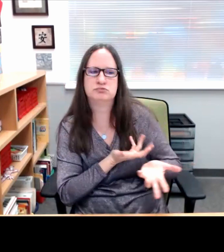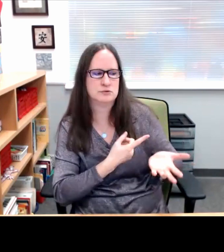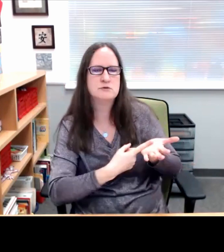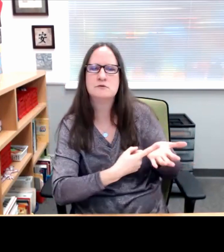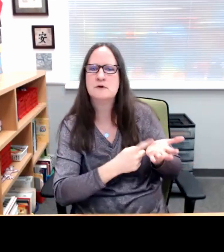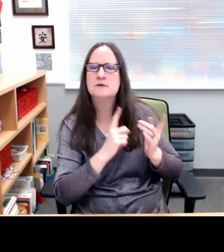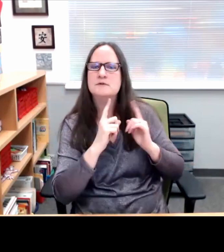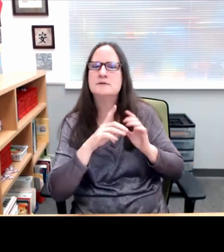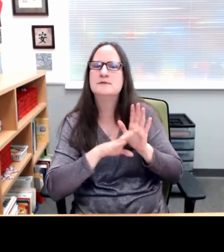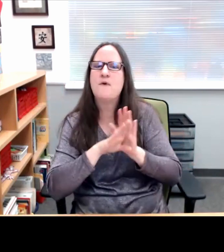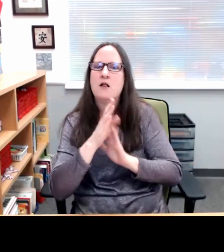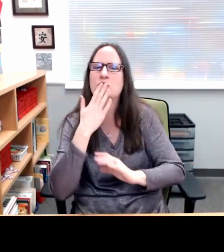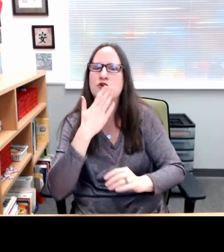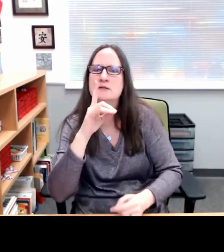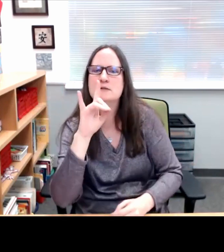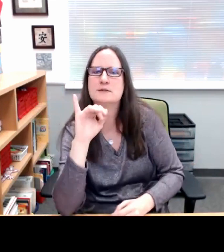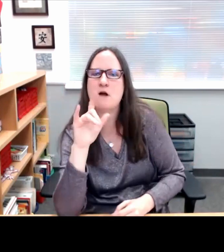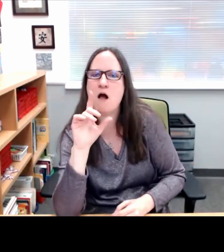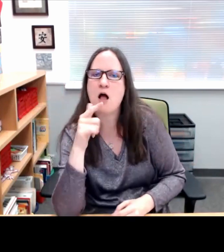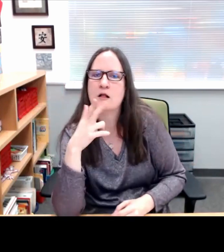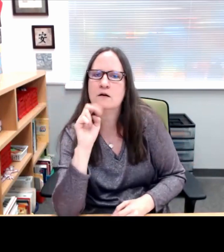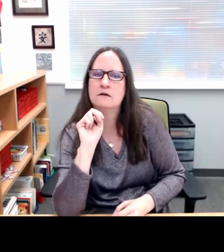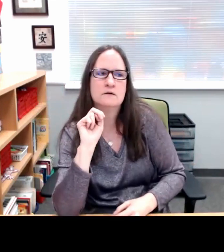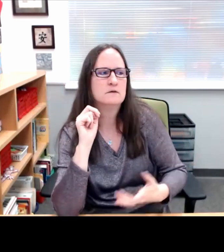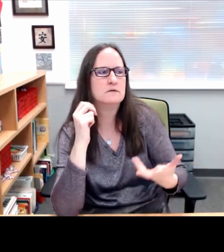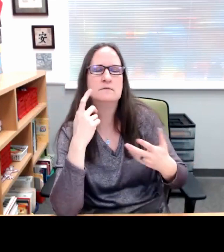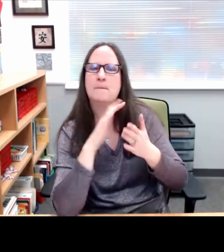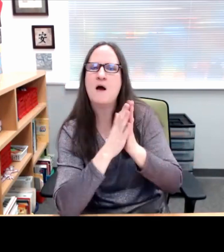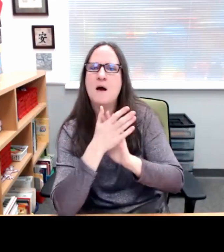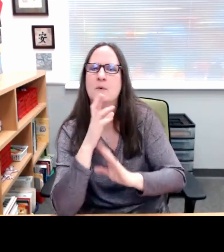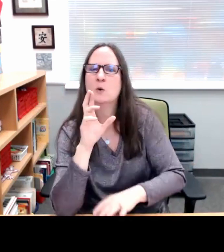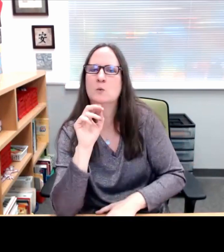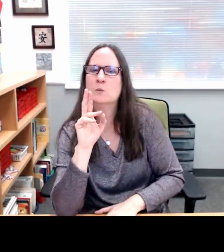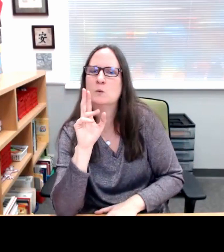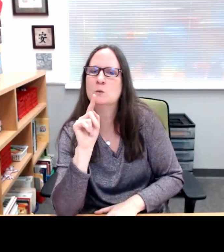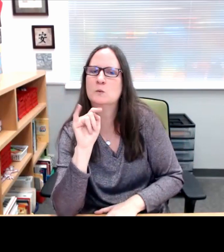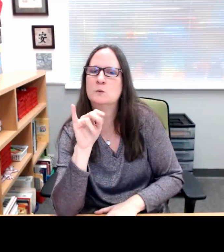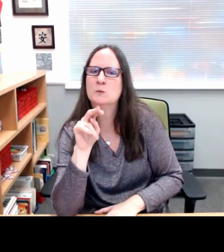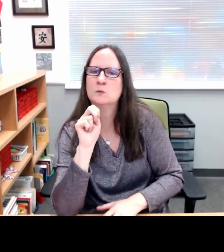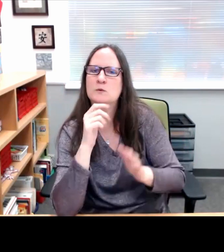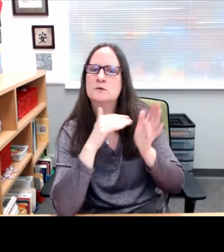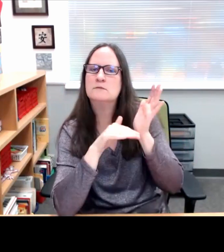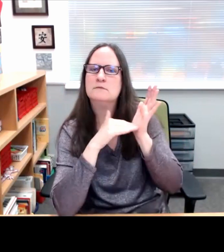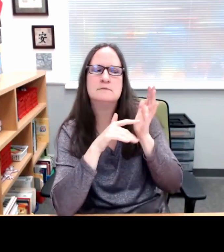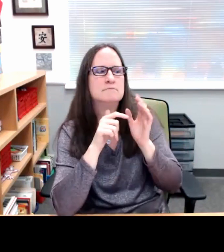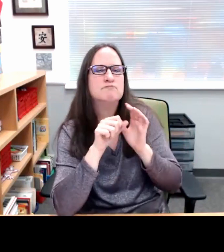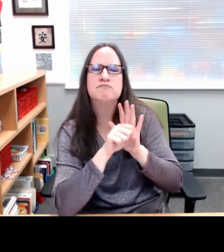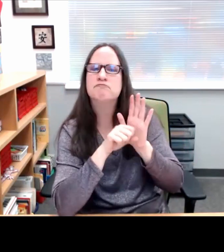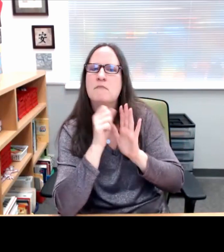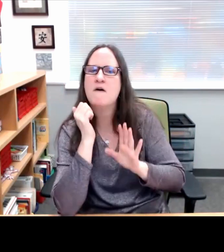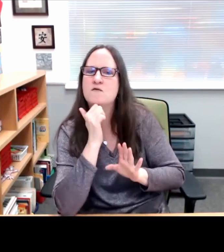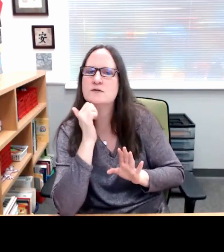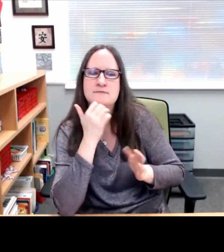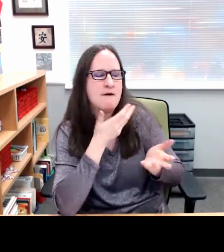thing? It's a great way to develop a good dialogue and making that dialogue routine,